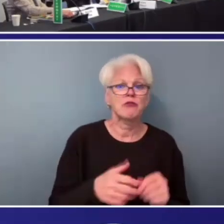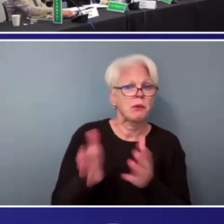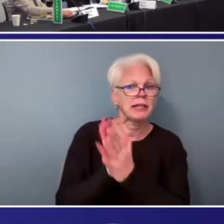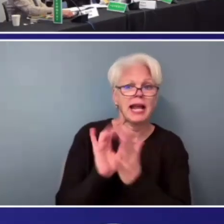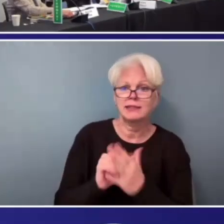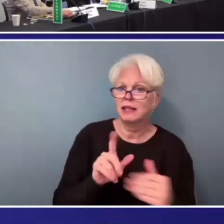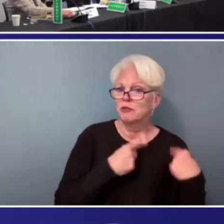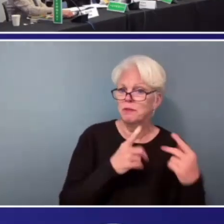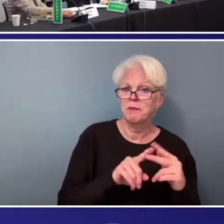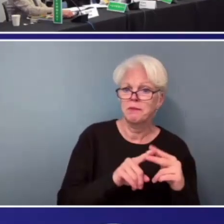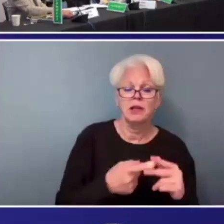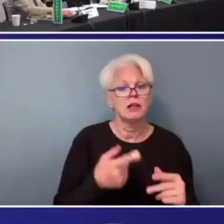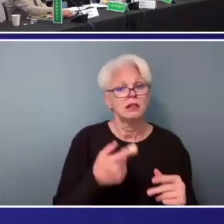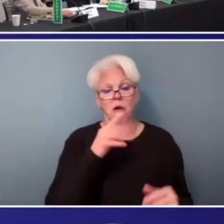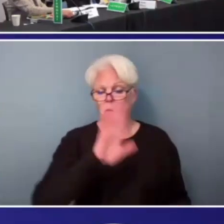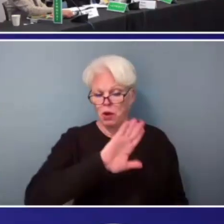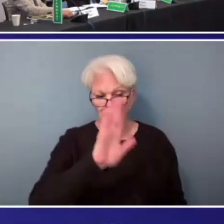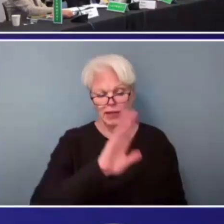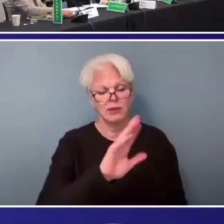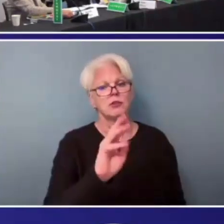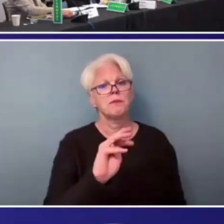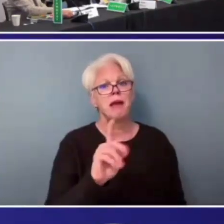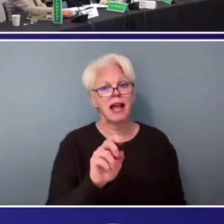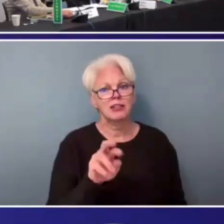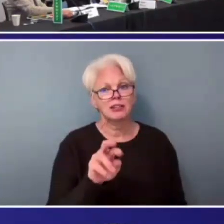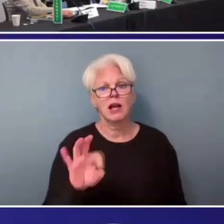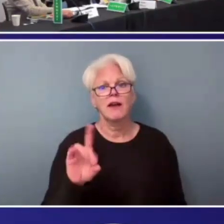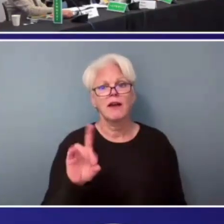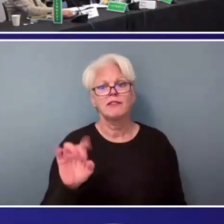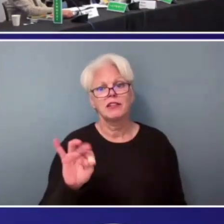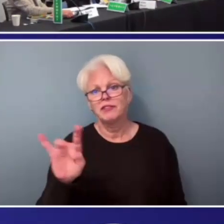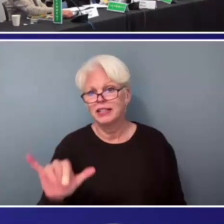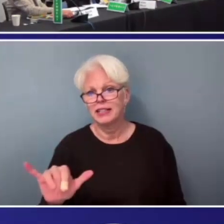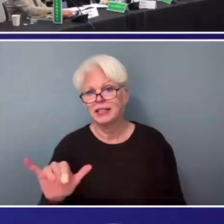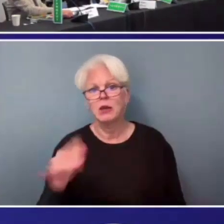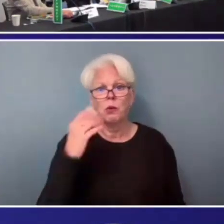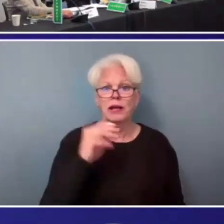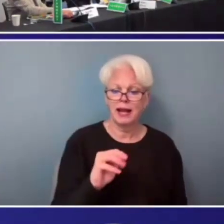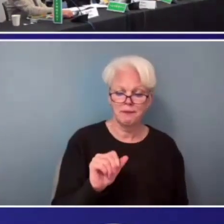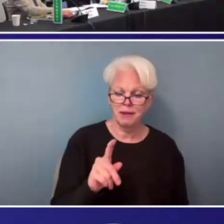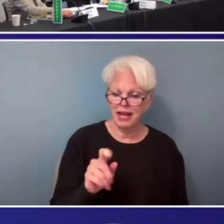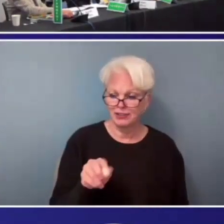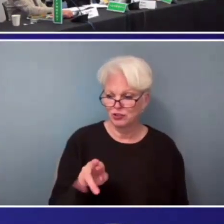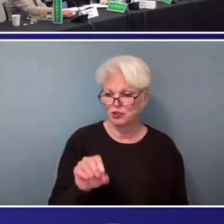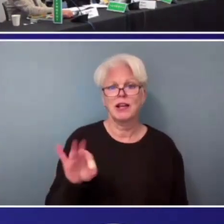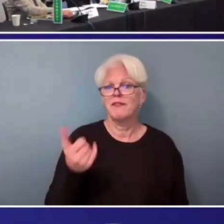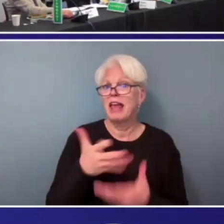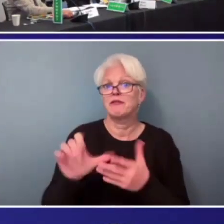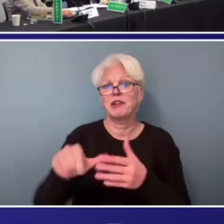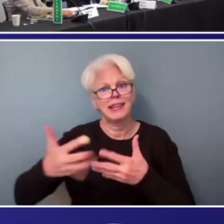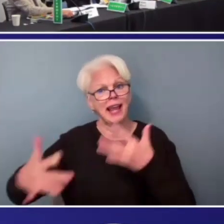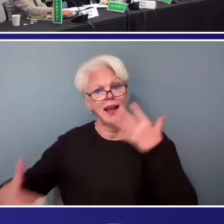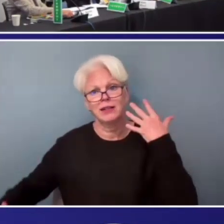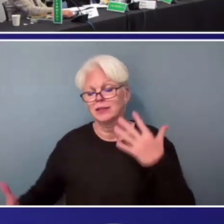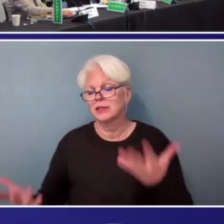master's of divinity. Why can't there be masters of everything else? And it is clear that master's of